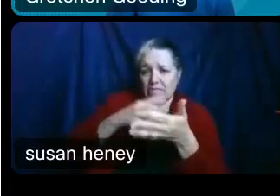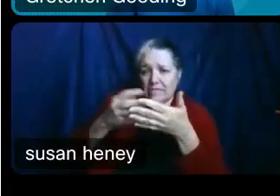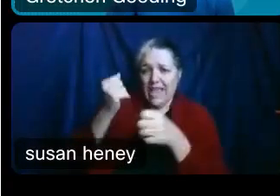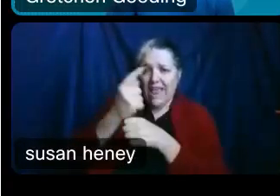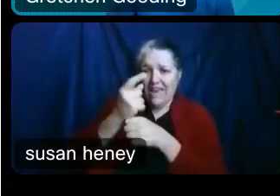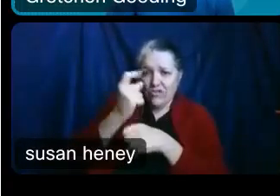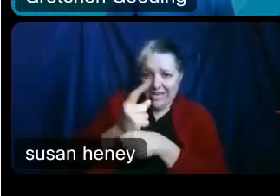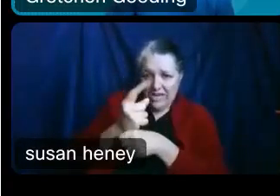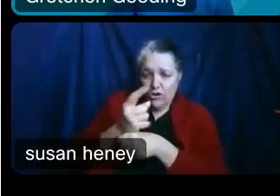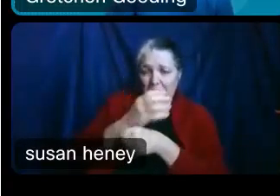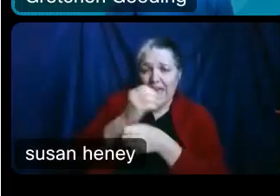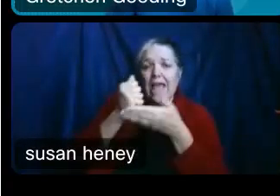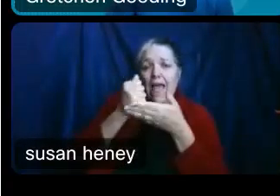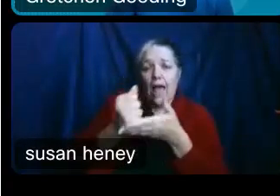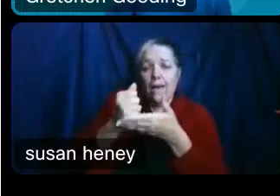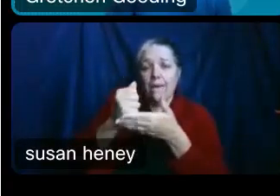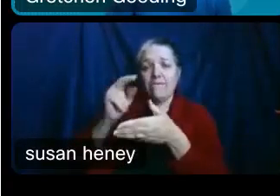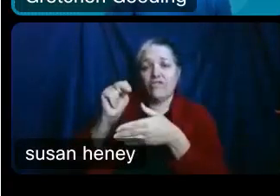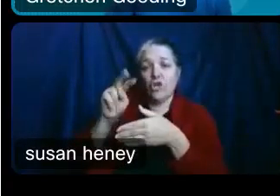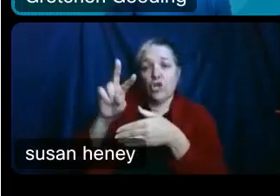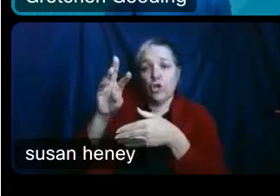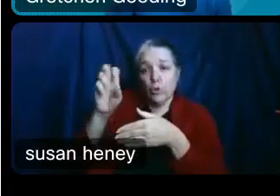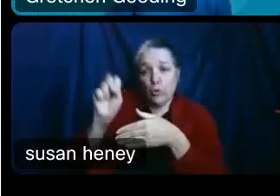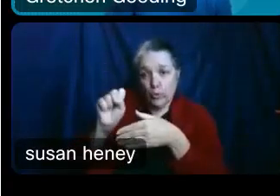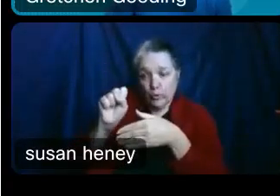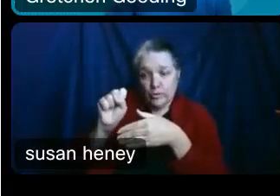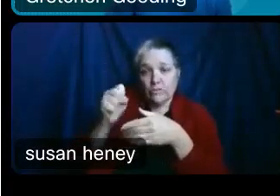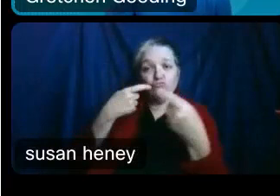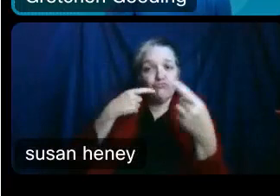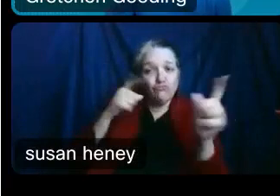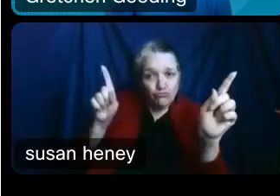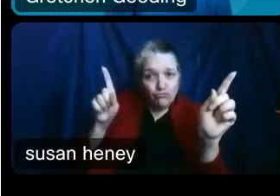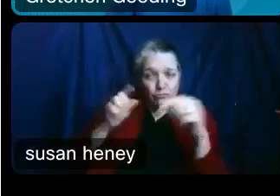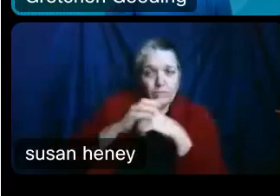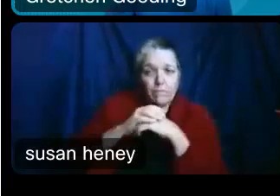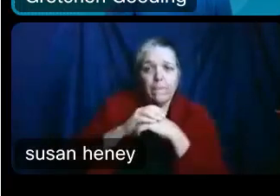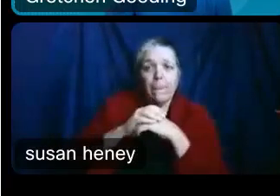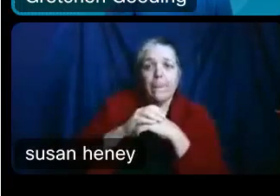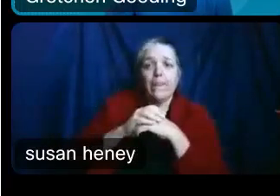We want to send a special thanks to our media partners for powering their stories with ACS